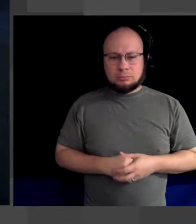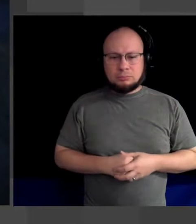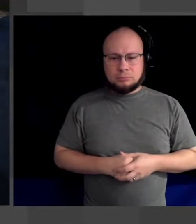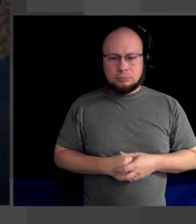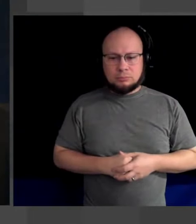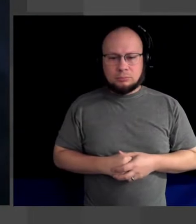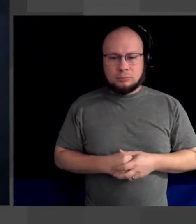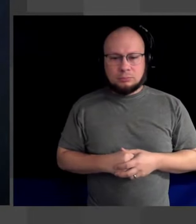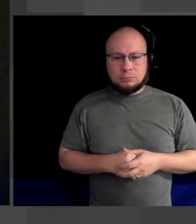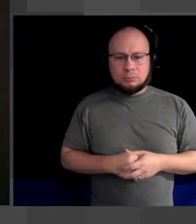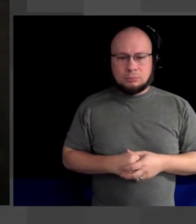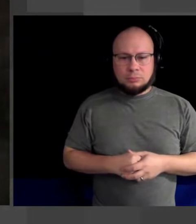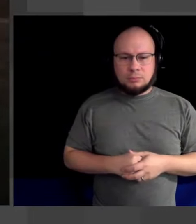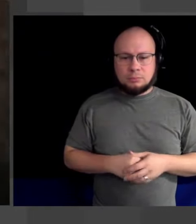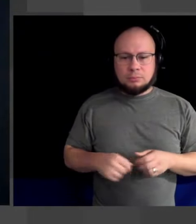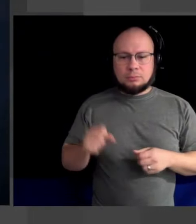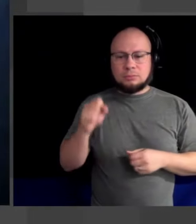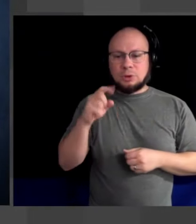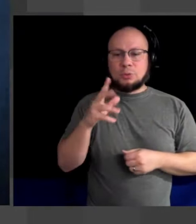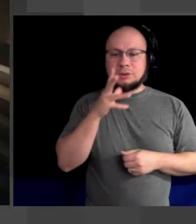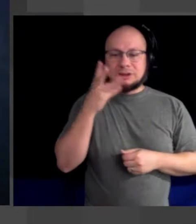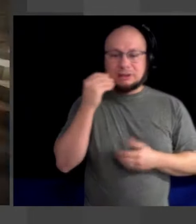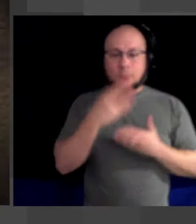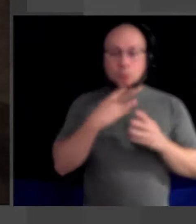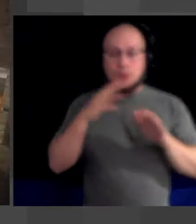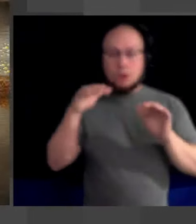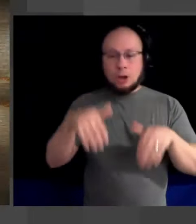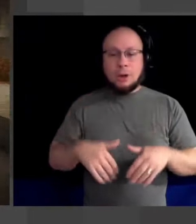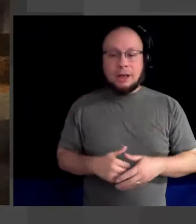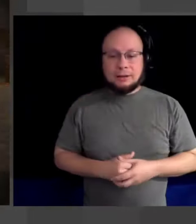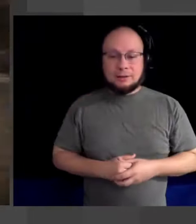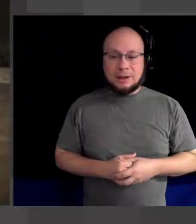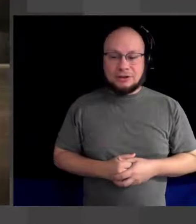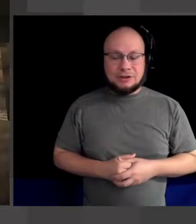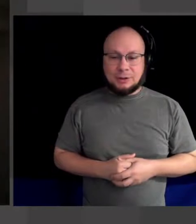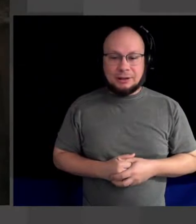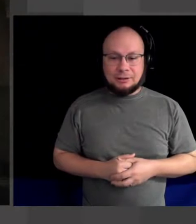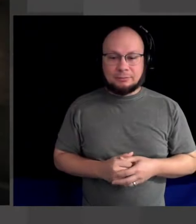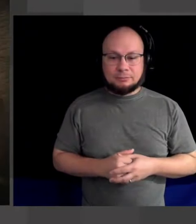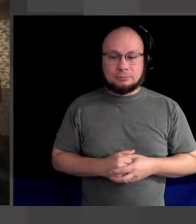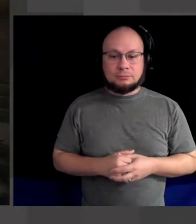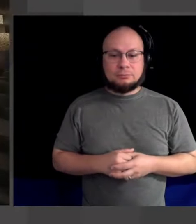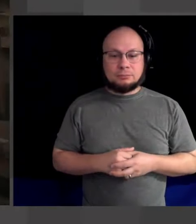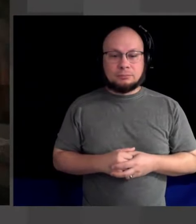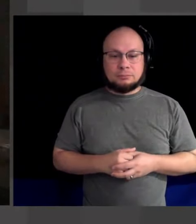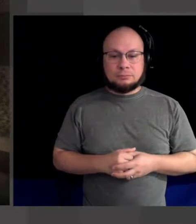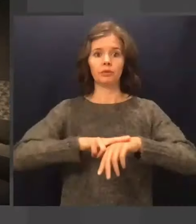ANOTHER CAVE MAY NOT HAVE ONE AND THAT MEANS WE HAVE NATURALLY